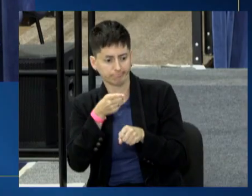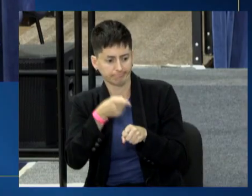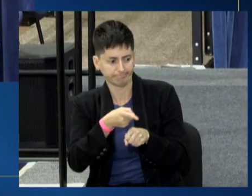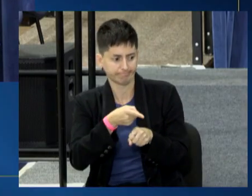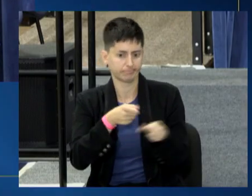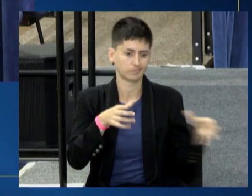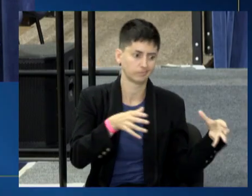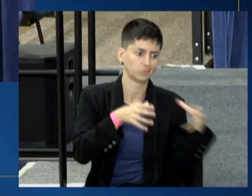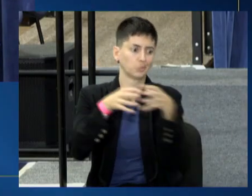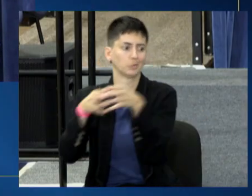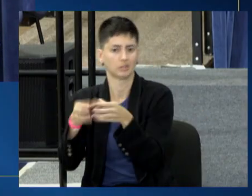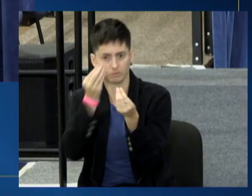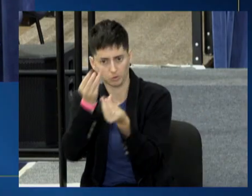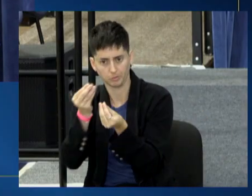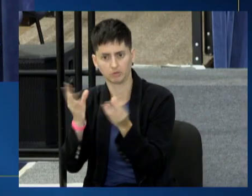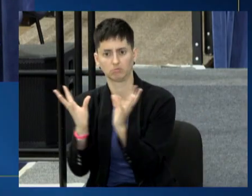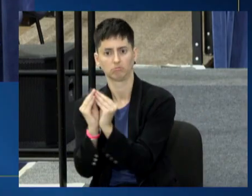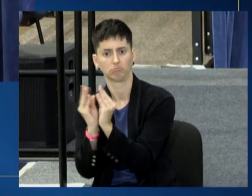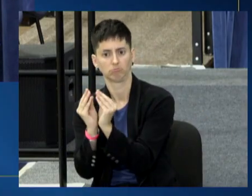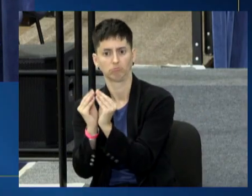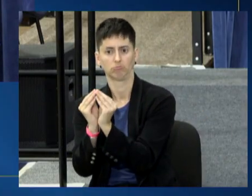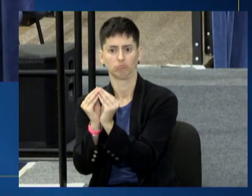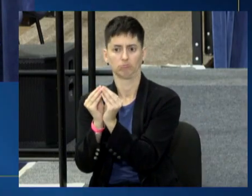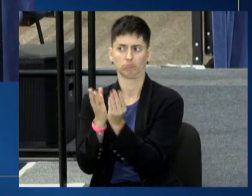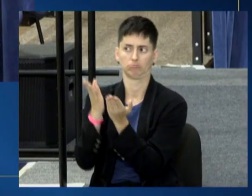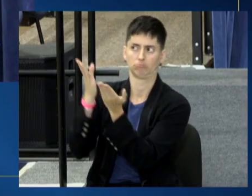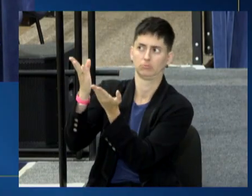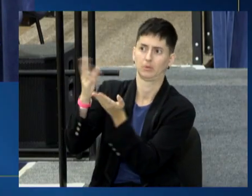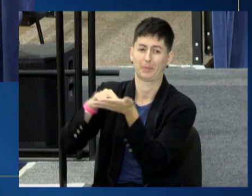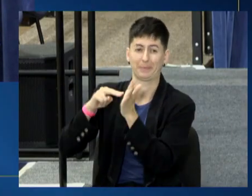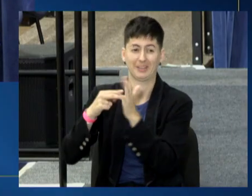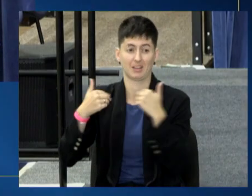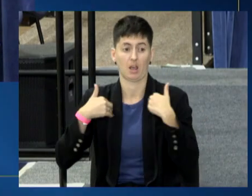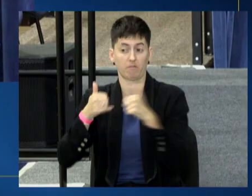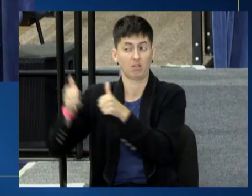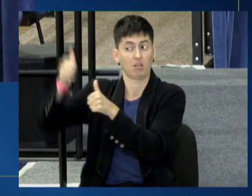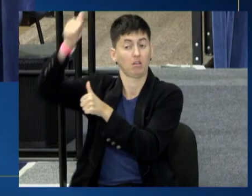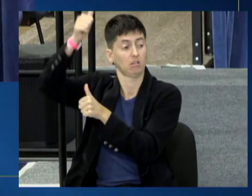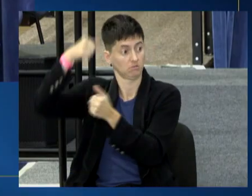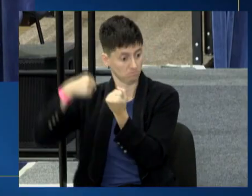We've been looking at real-world endpoints in the EHR. What can we use as outcomes in